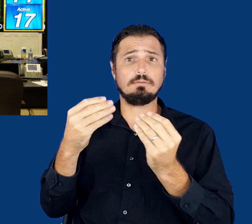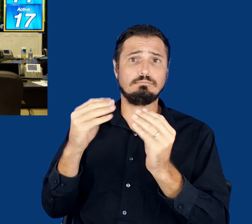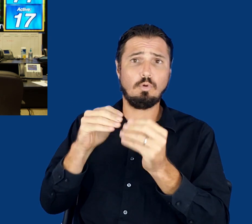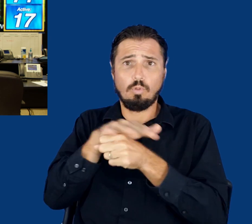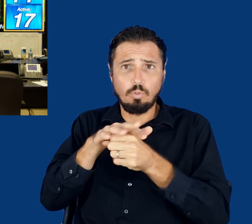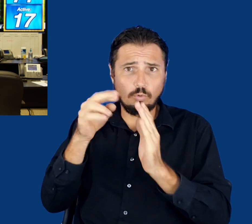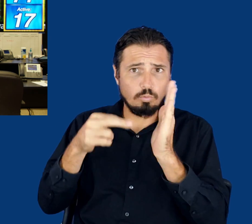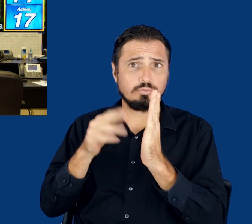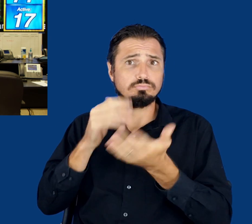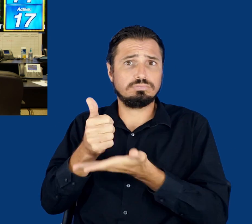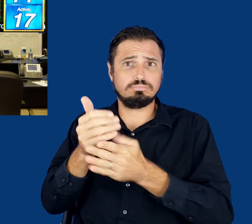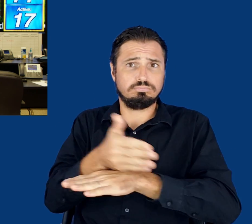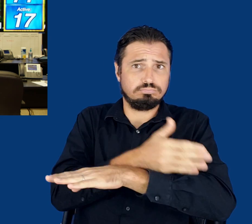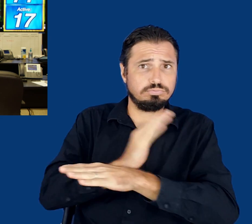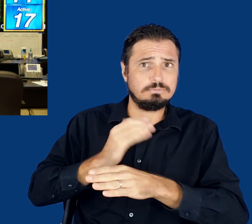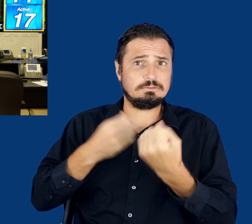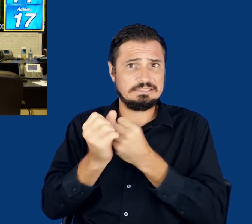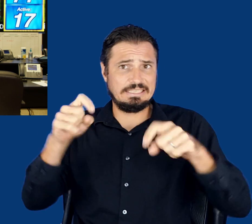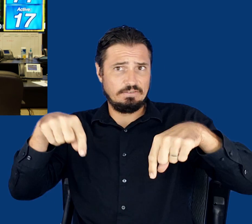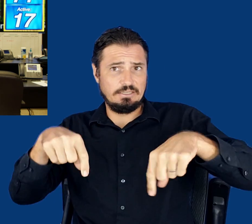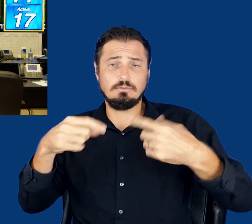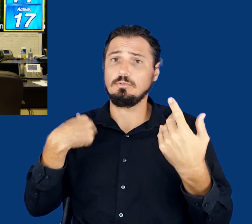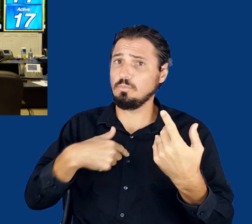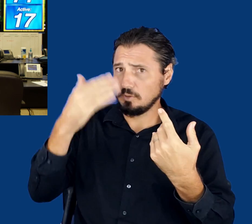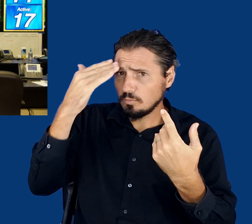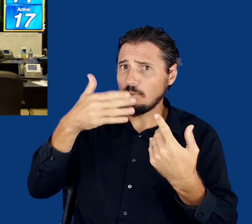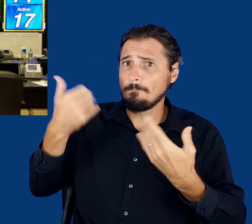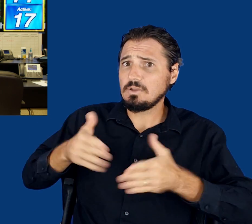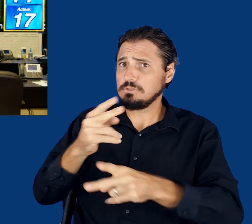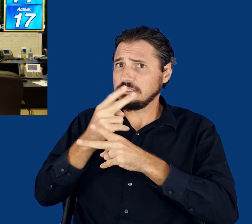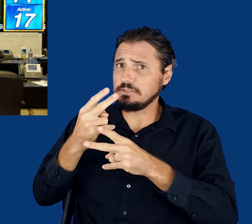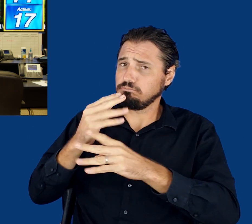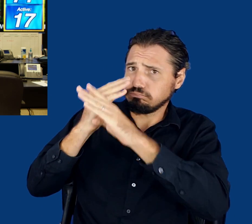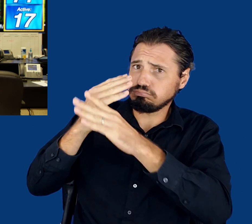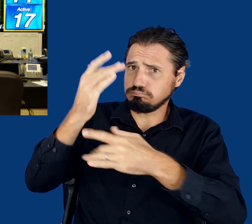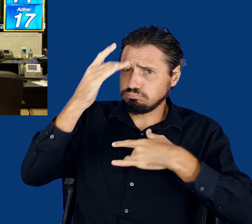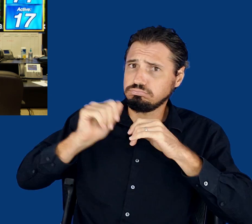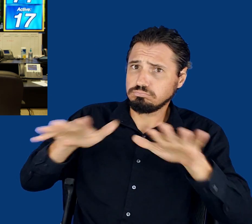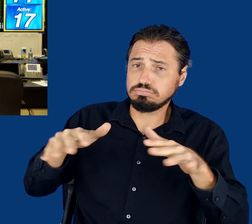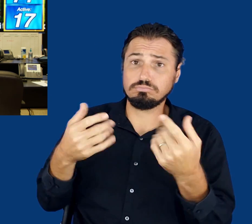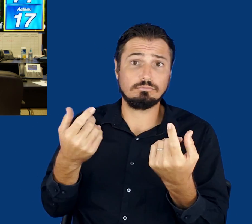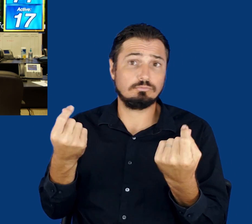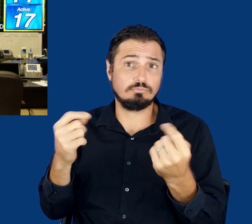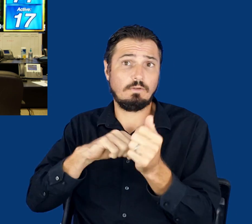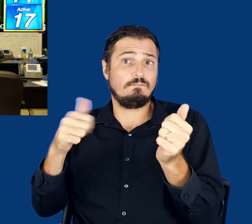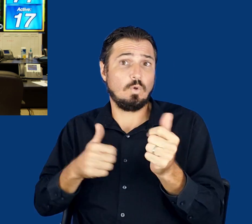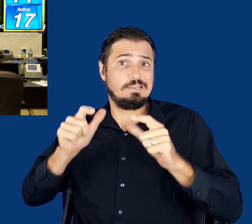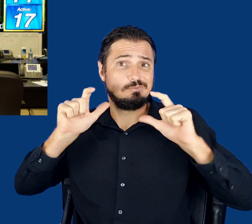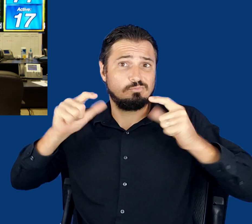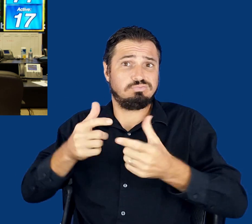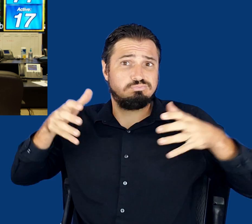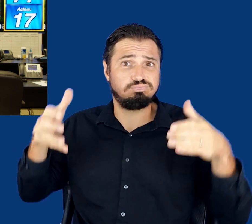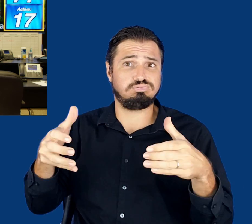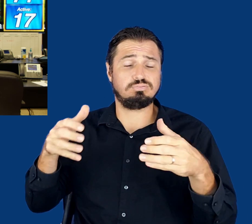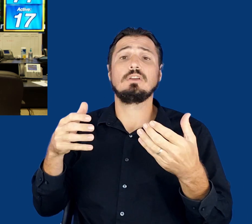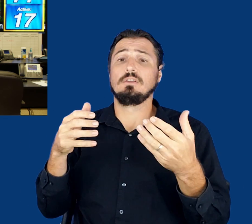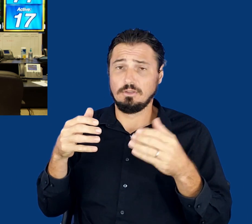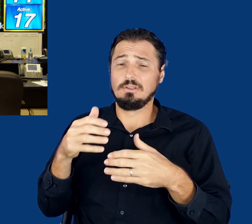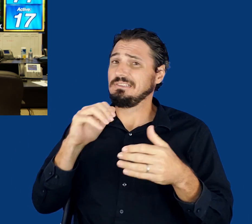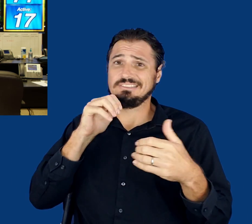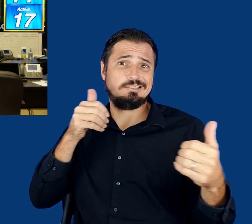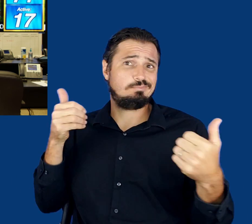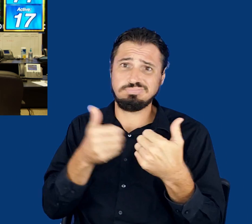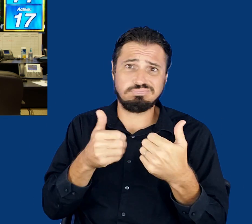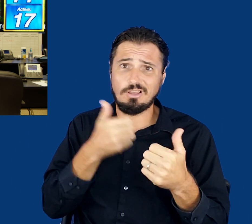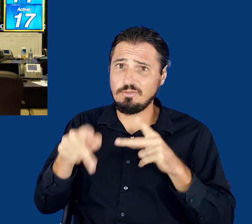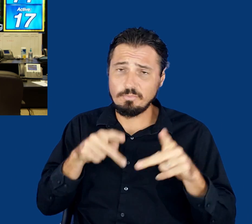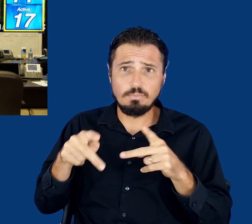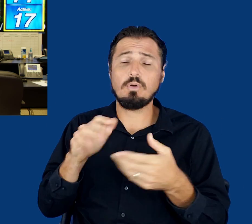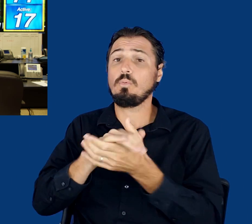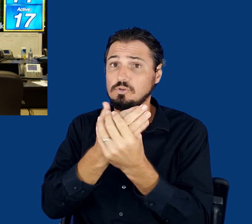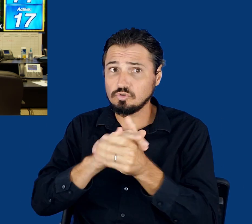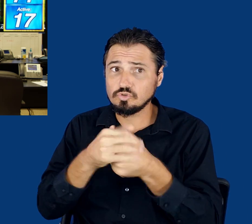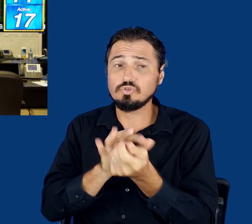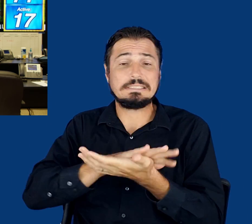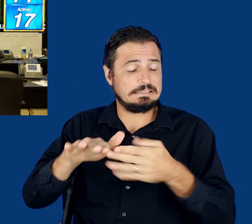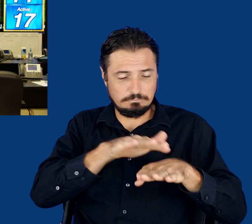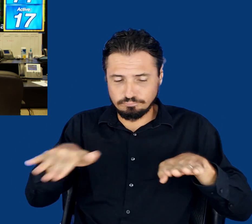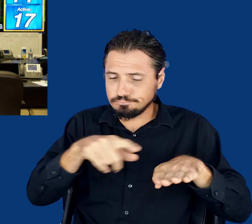However, we know the best ways for us to keep ourselves and others from getting sick is to avoid large gatherings, keep our distance from others, wash our hands & clean surfaces often, and,